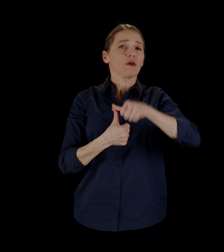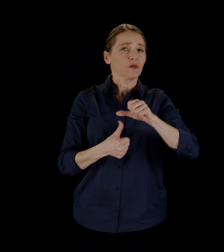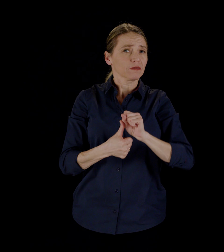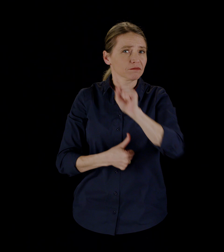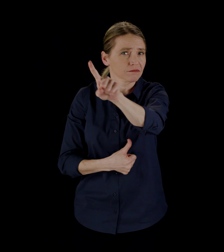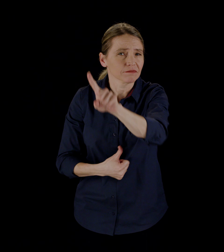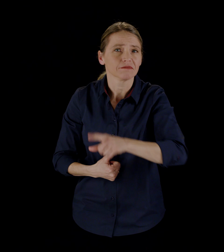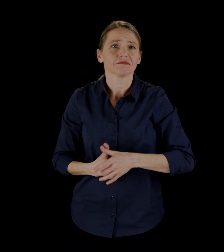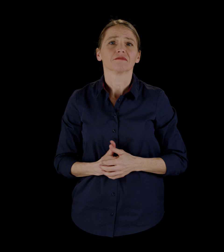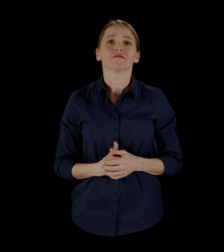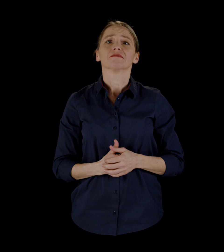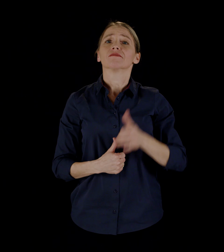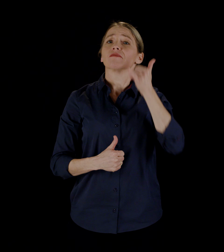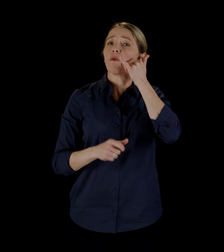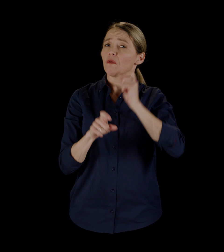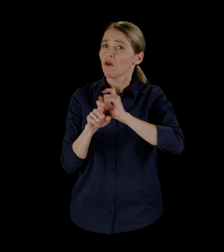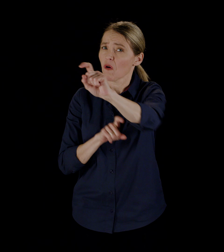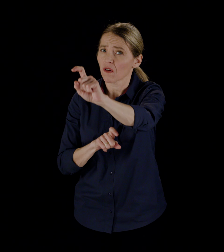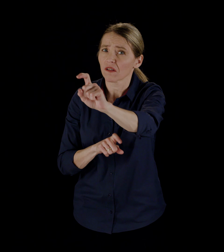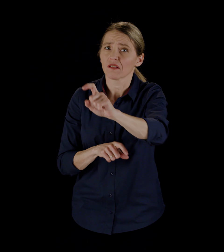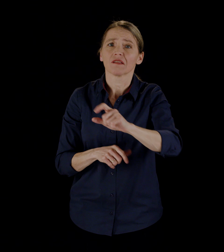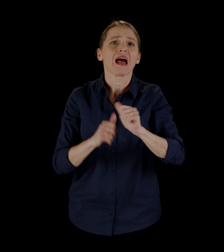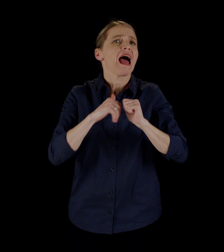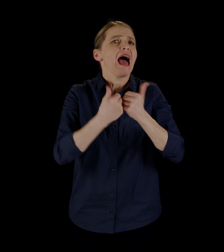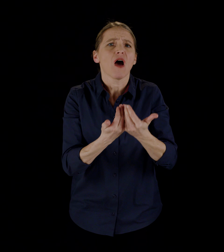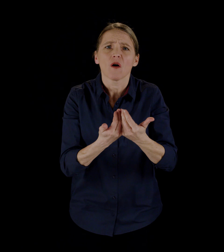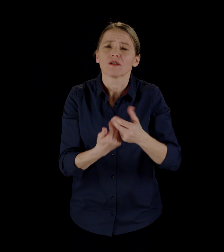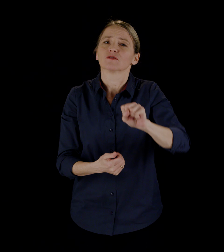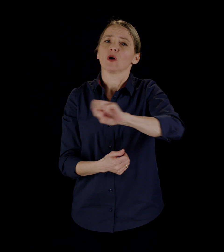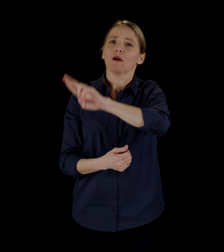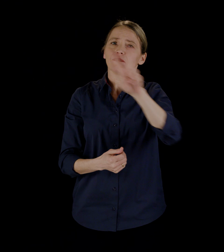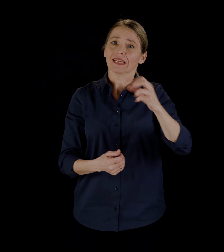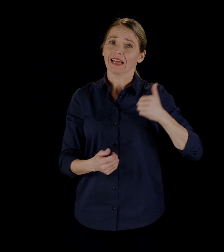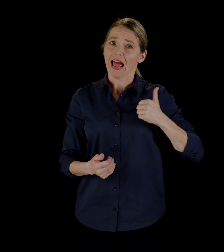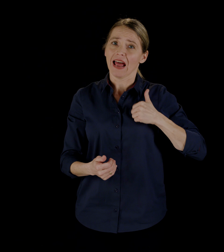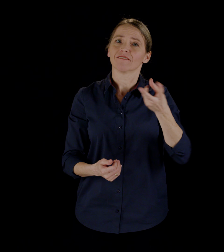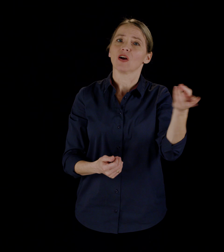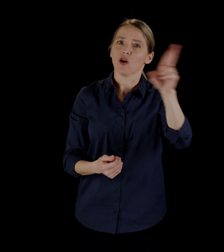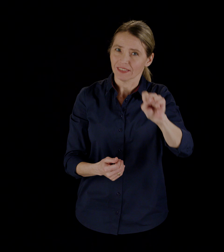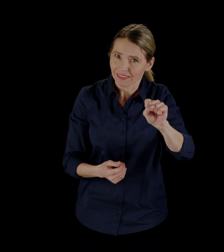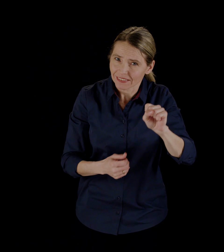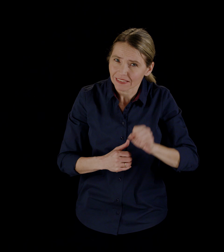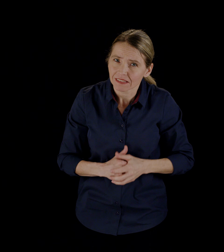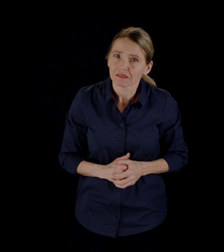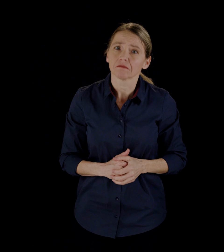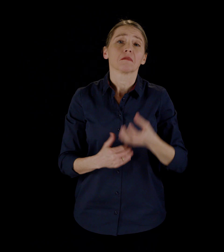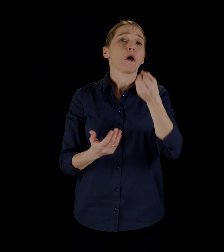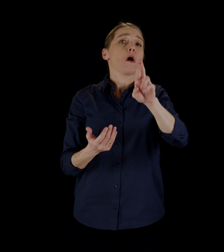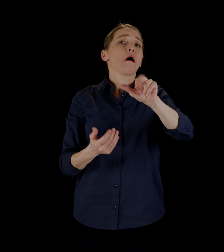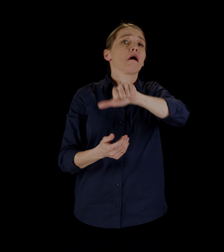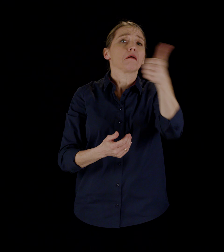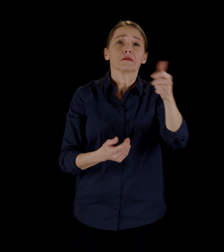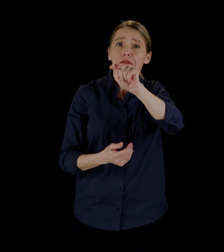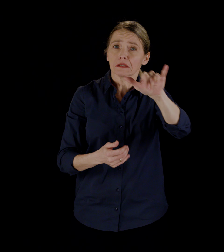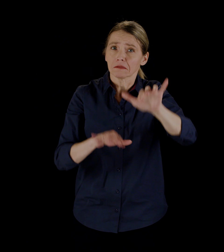or by phone, either through SRV Canada VRS or TTY, as well as by fax.